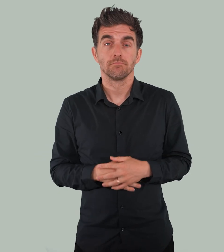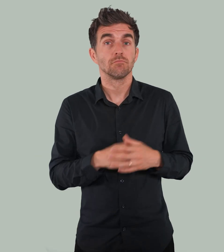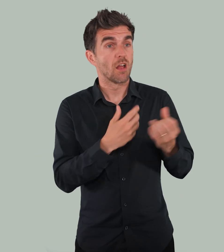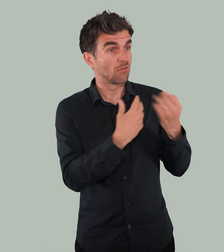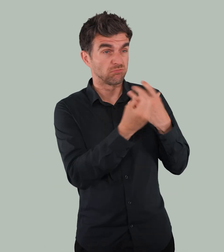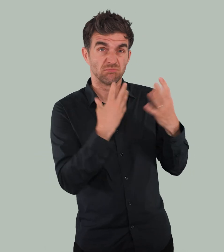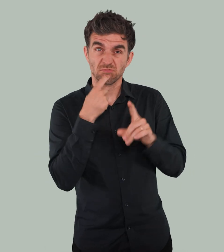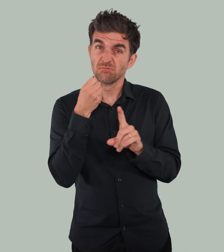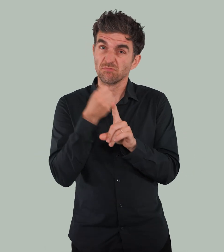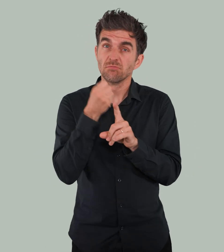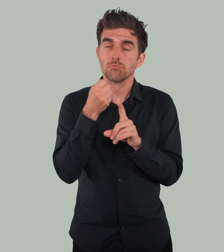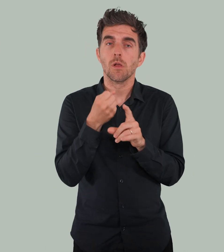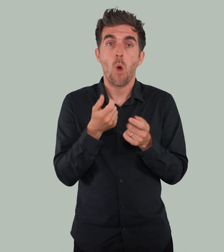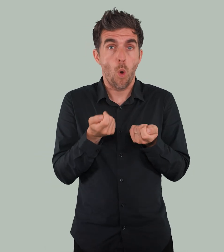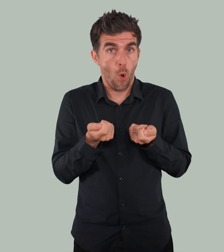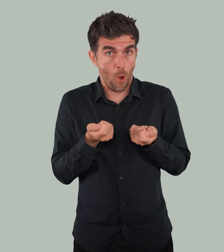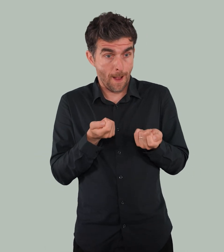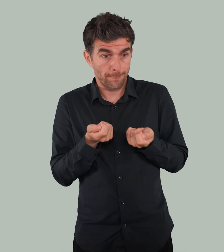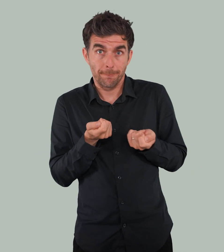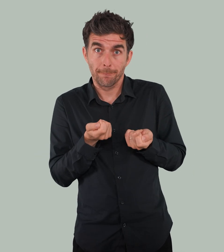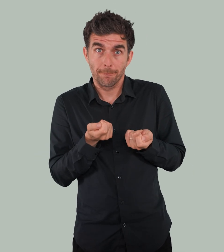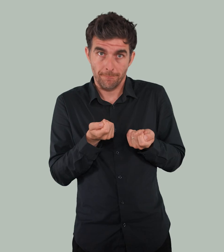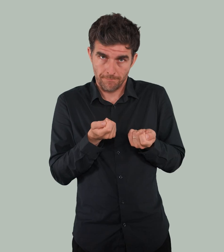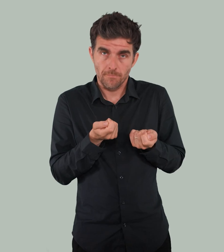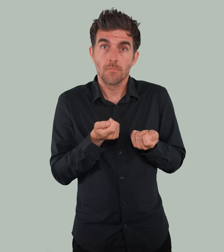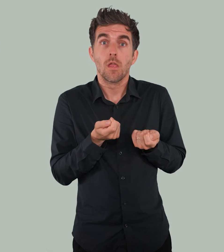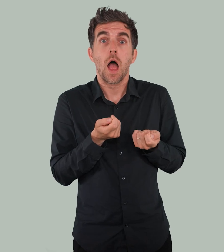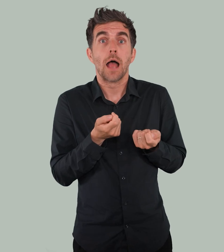Respondents emphasise that coping strategies or